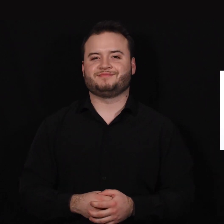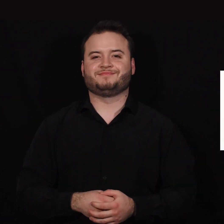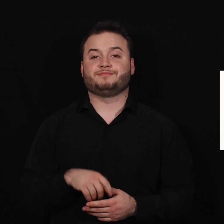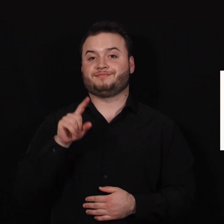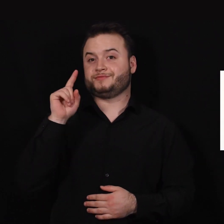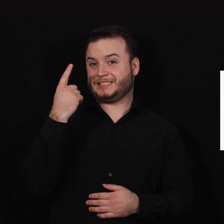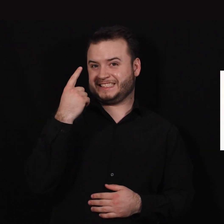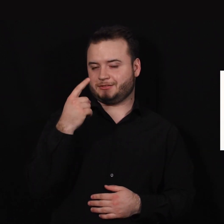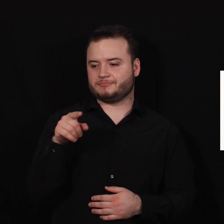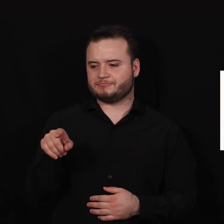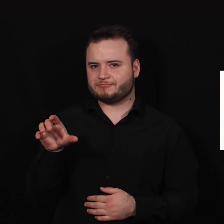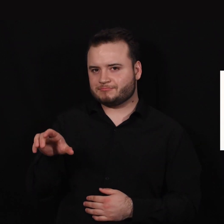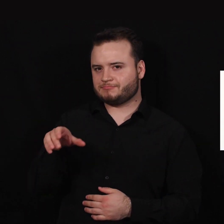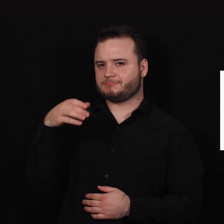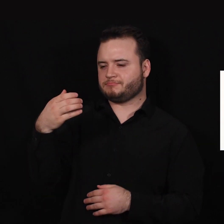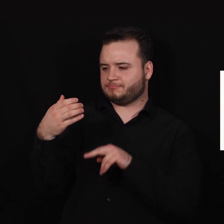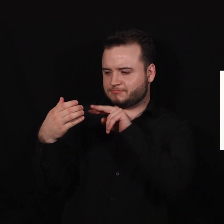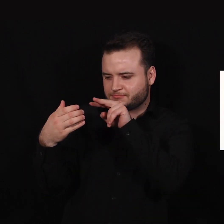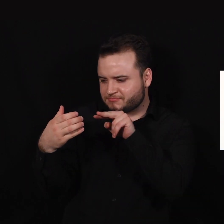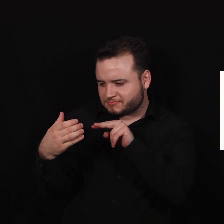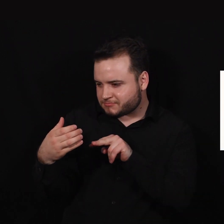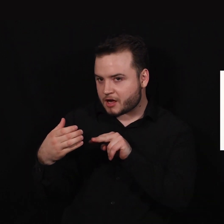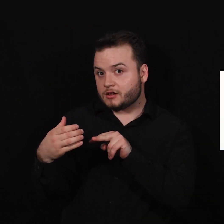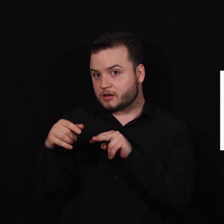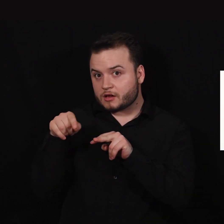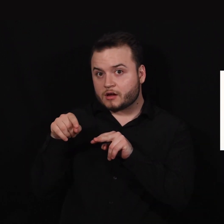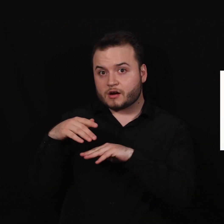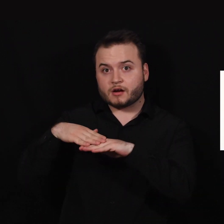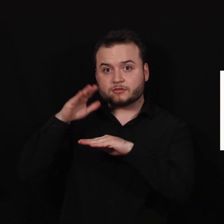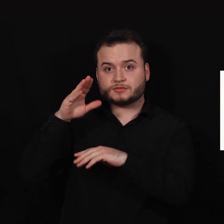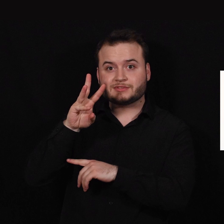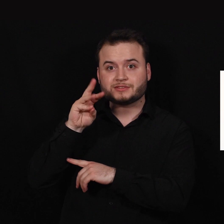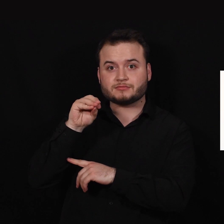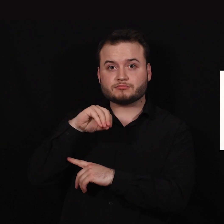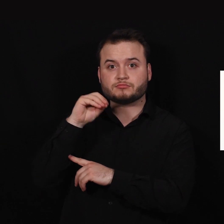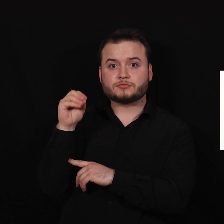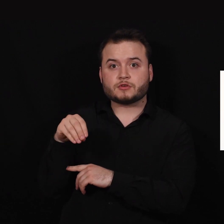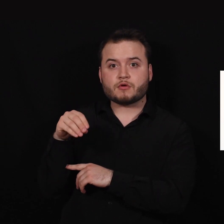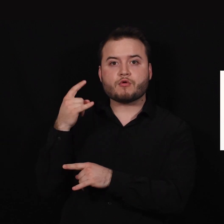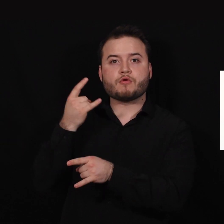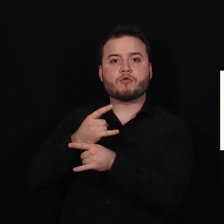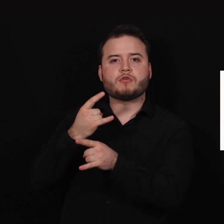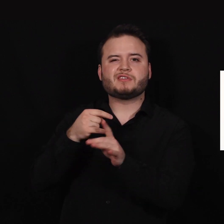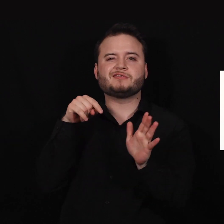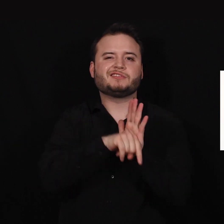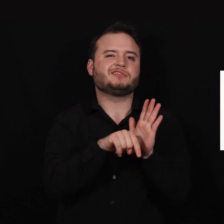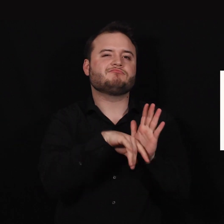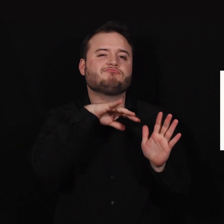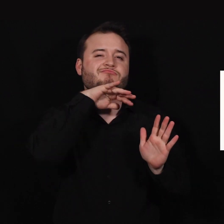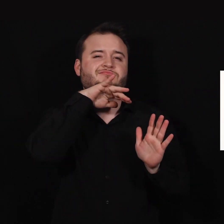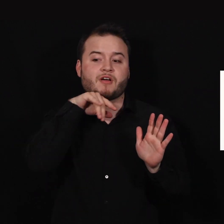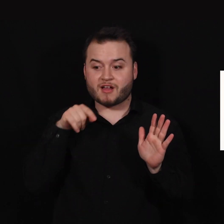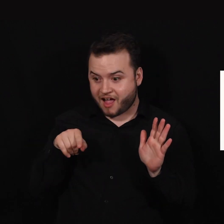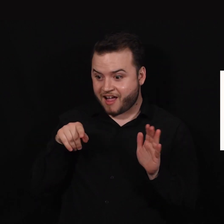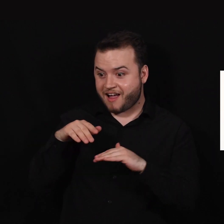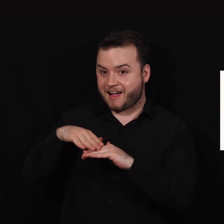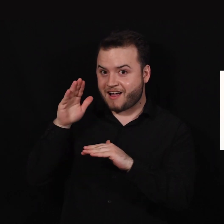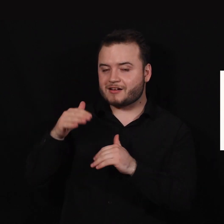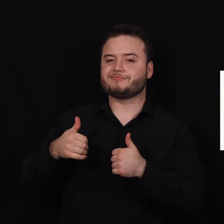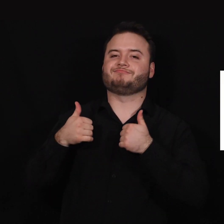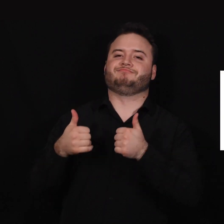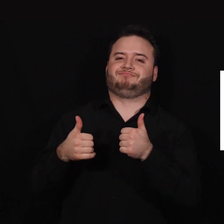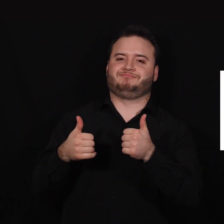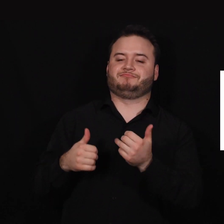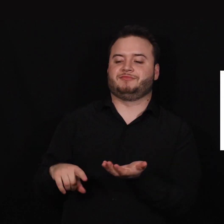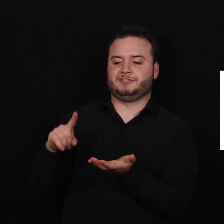1. Choose a sanitizer that is at least 60% alcohol.